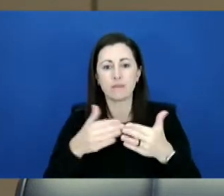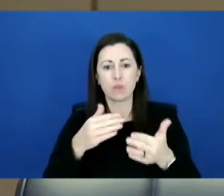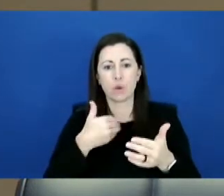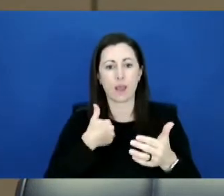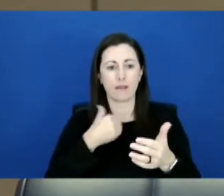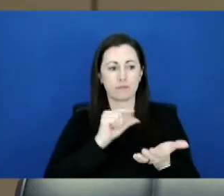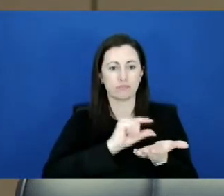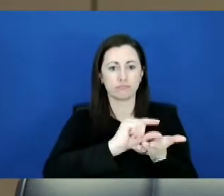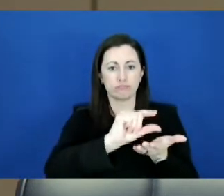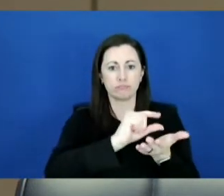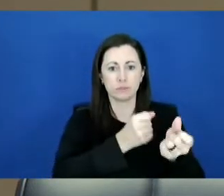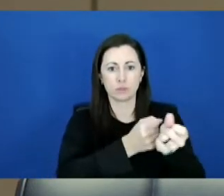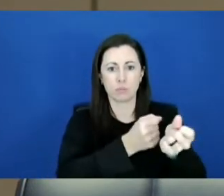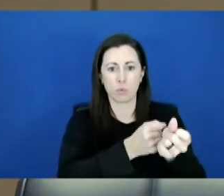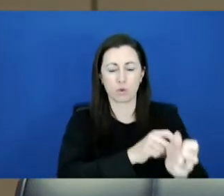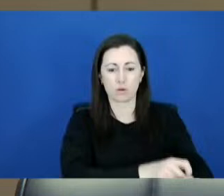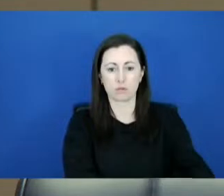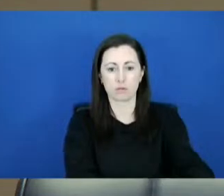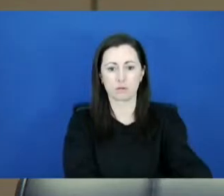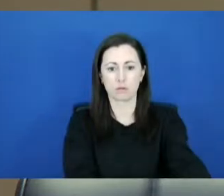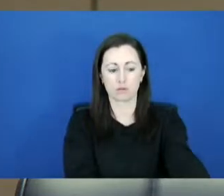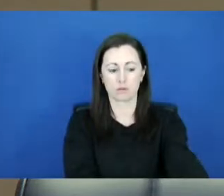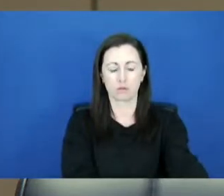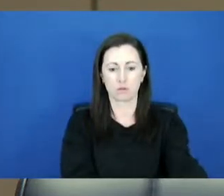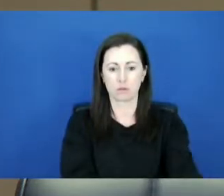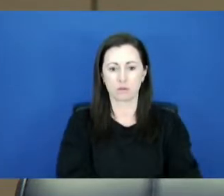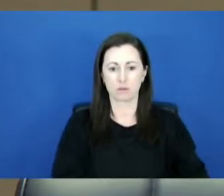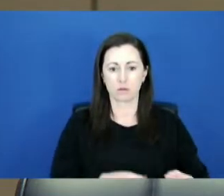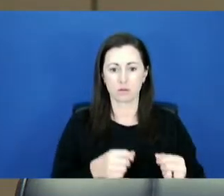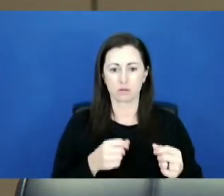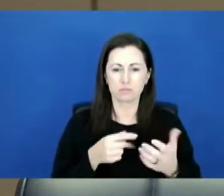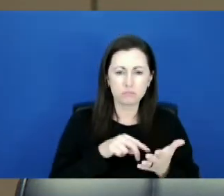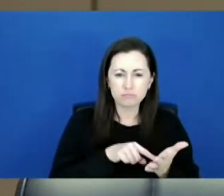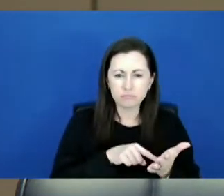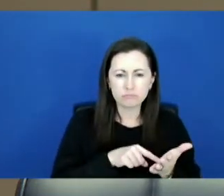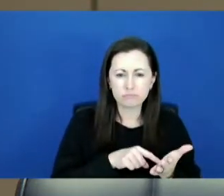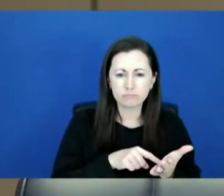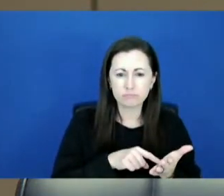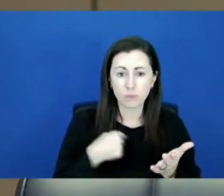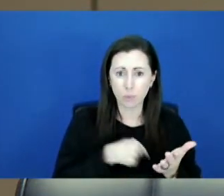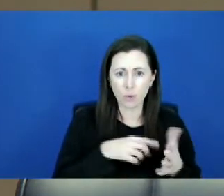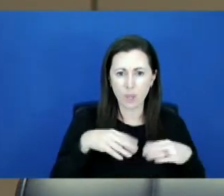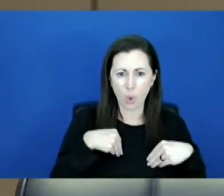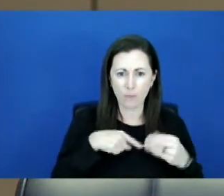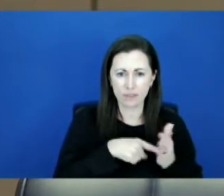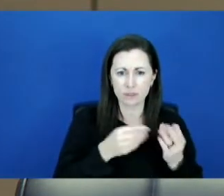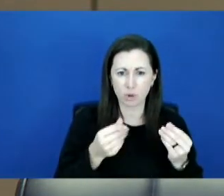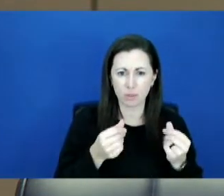BEING RAISED ON THEM, EVEN